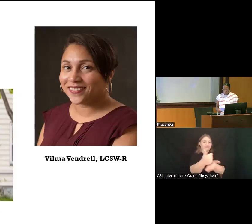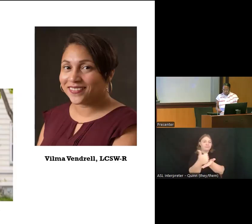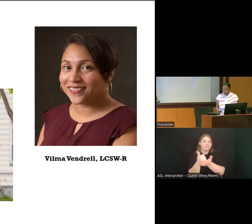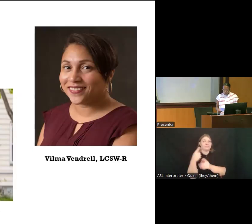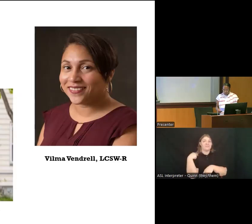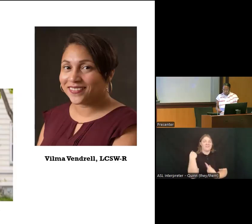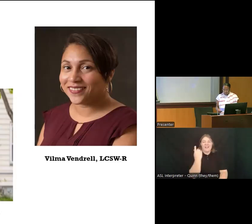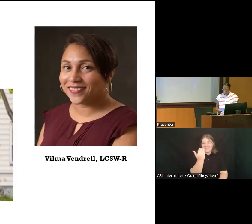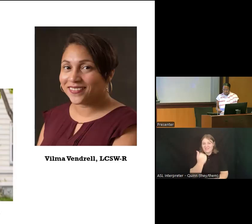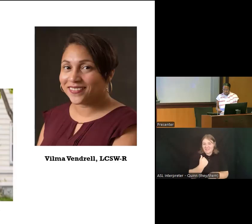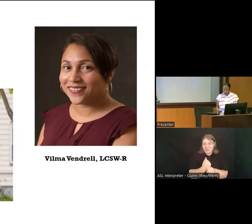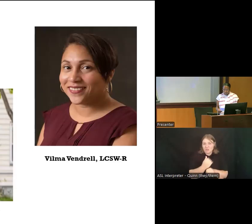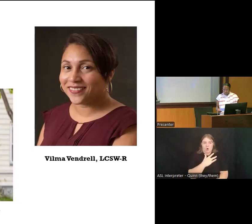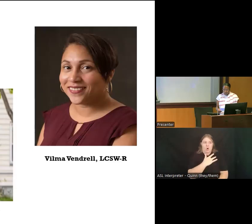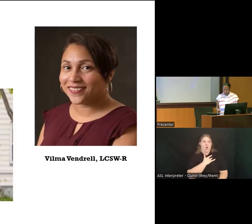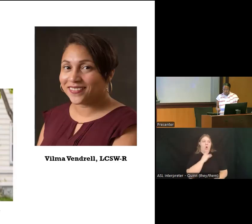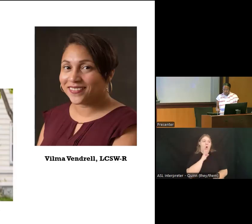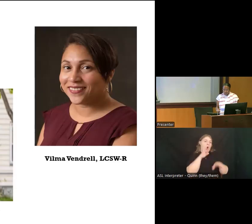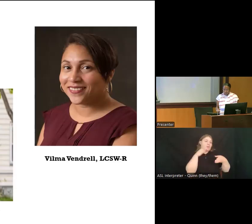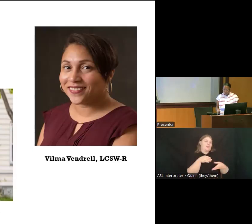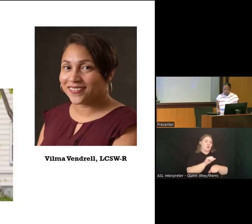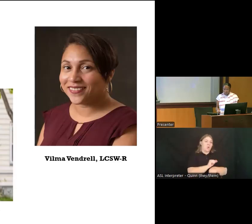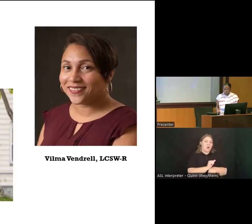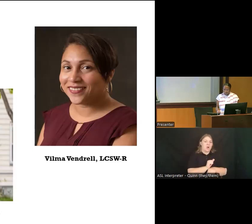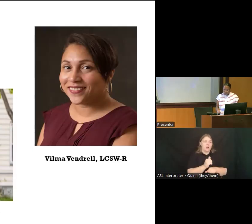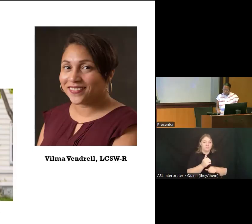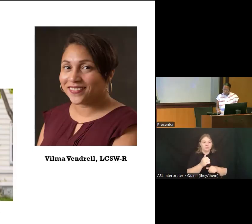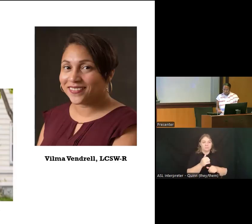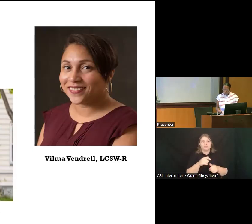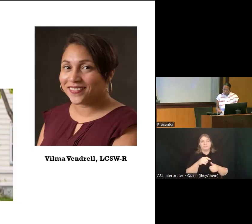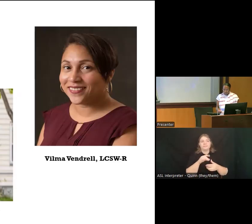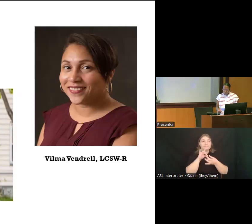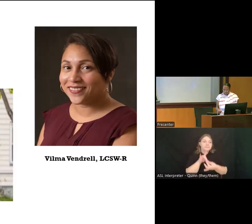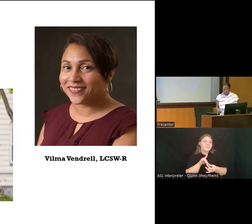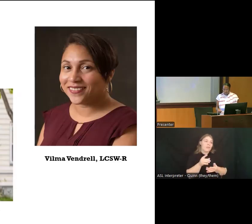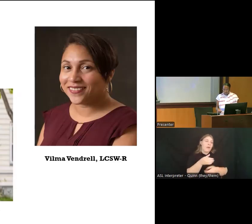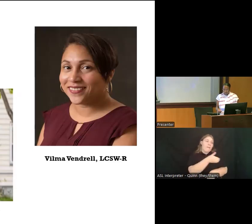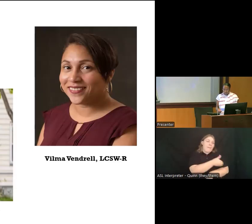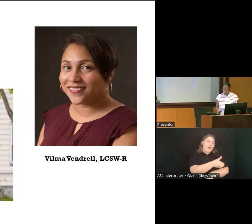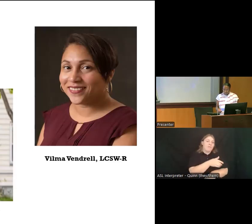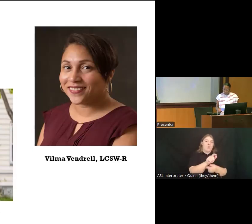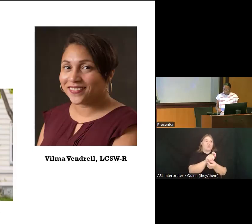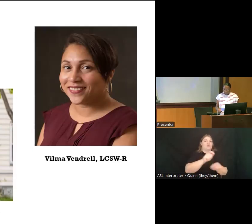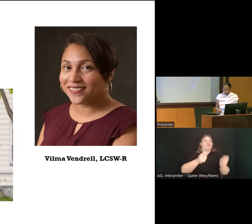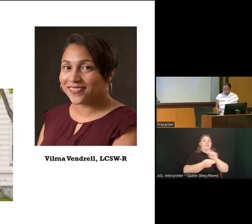centered work has been focused on powerful transformative field of psychotherapy um she